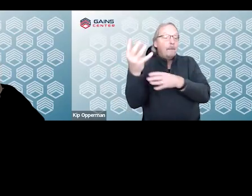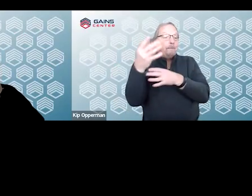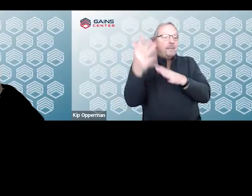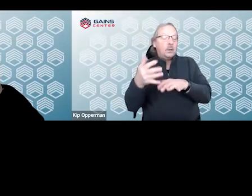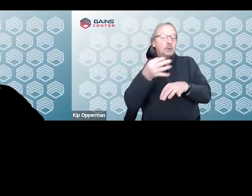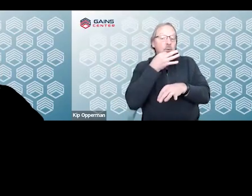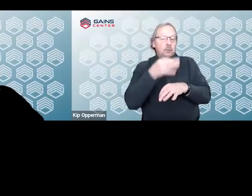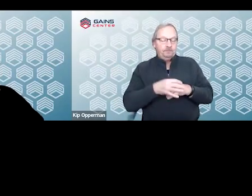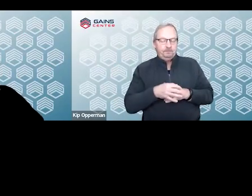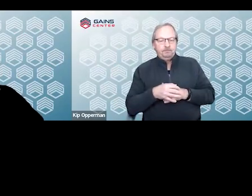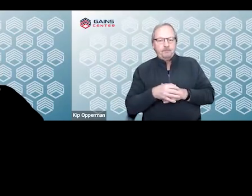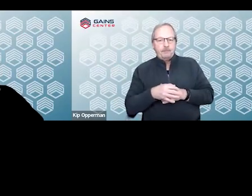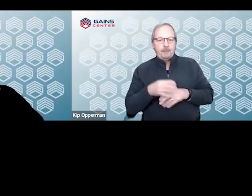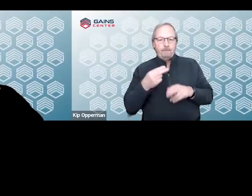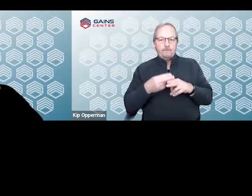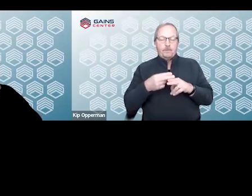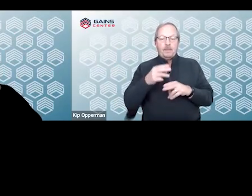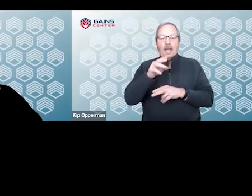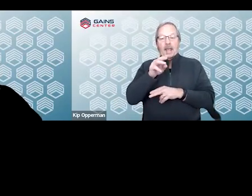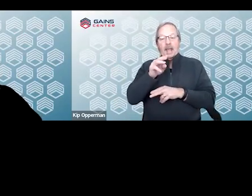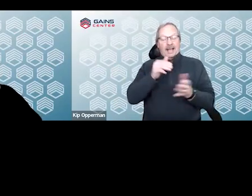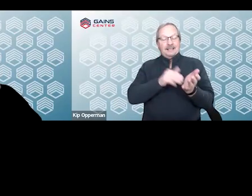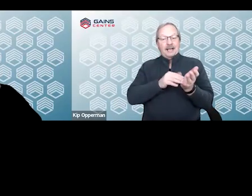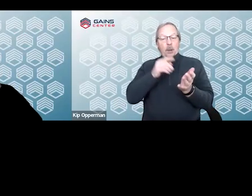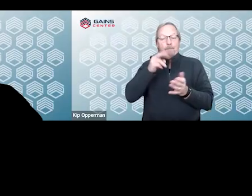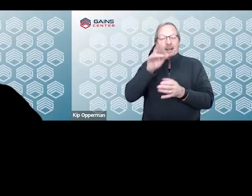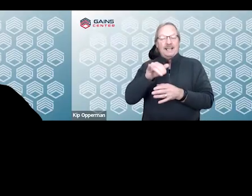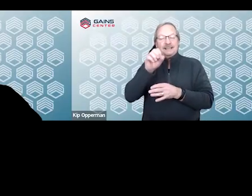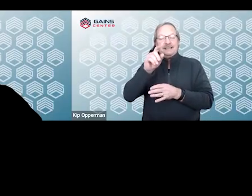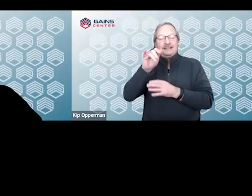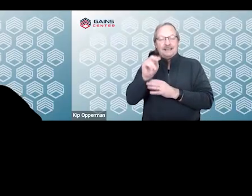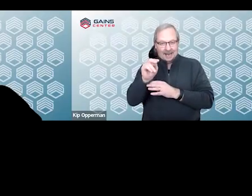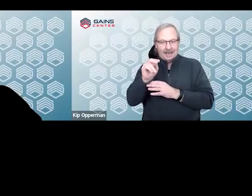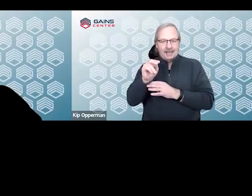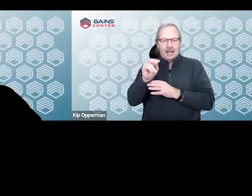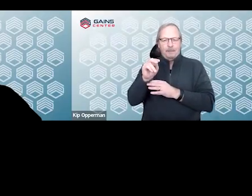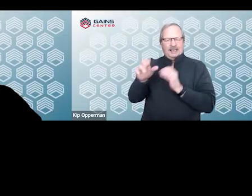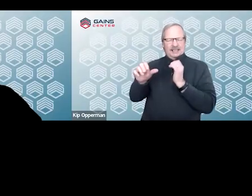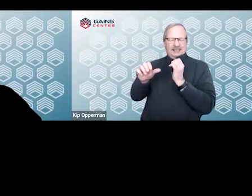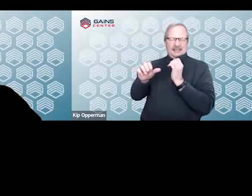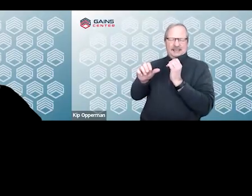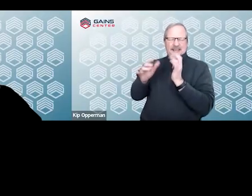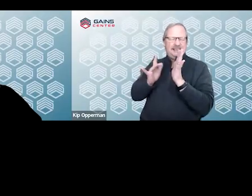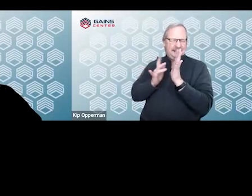So I am Dr. Melissa Stein, a senior project associate at SAMHSA's GAINS Center and Policy Research Associates.